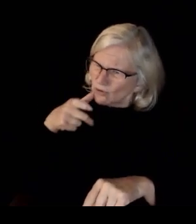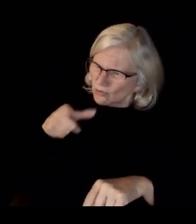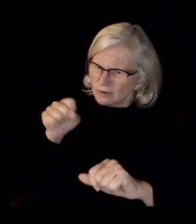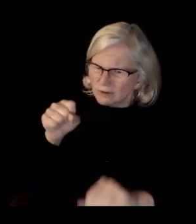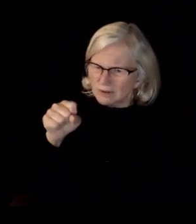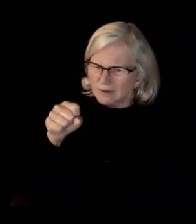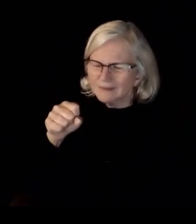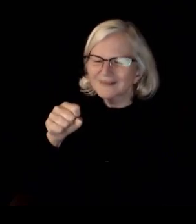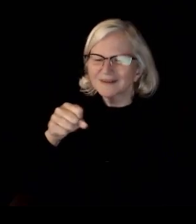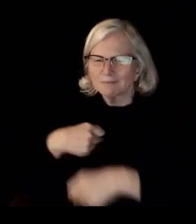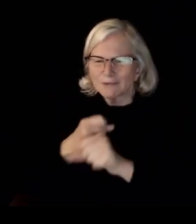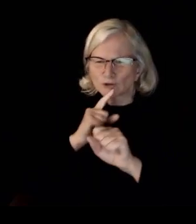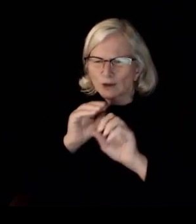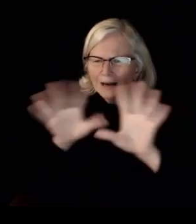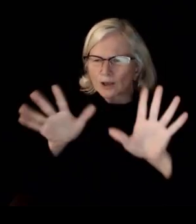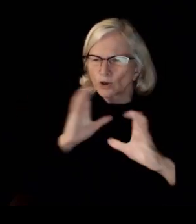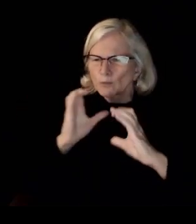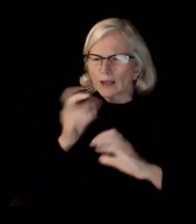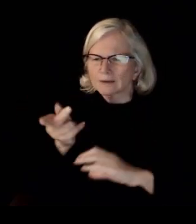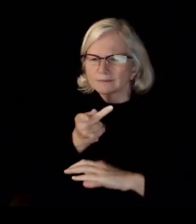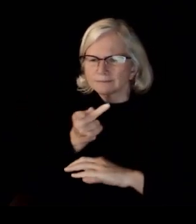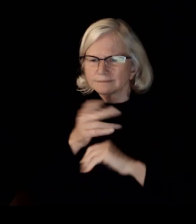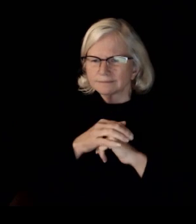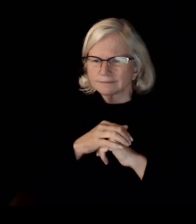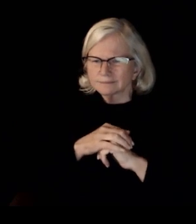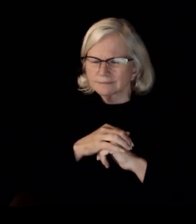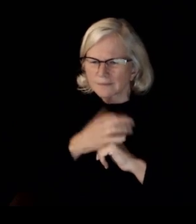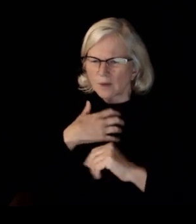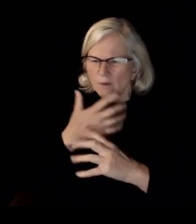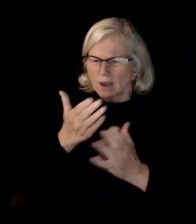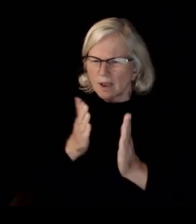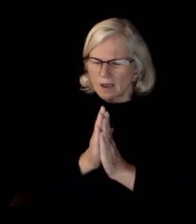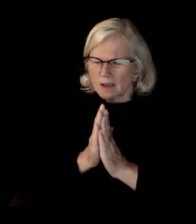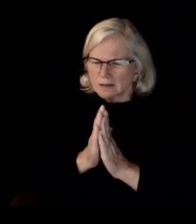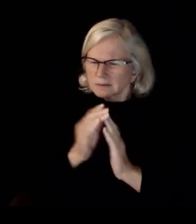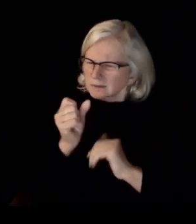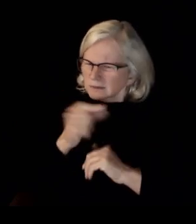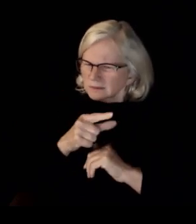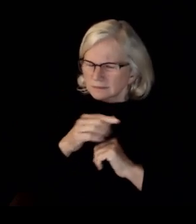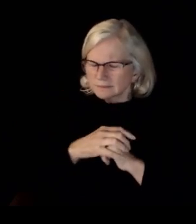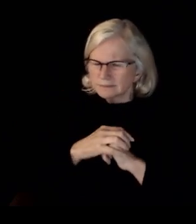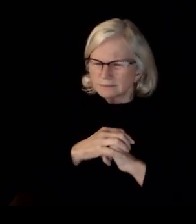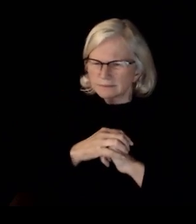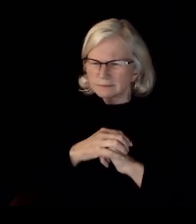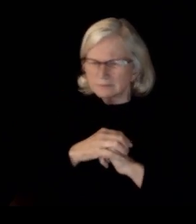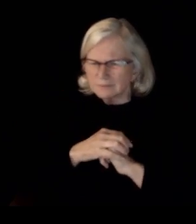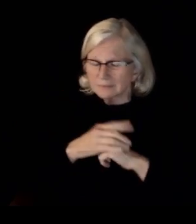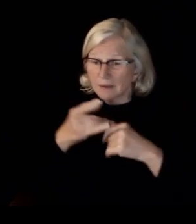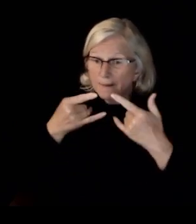question. I just wanted to ask about with the mask mandate starting, what will enforcement